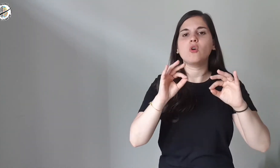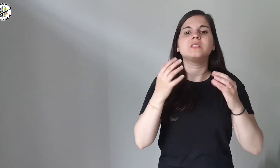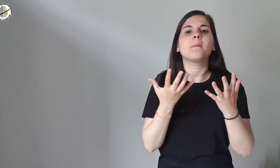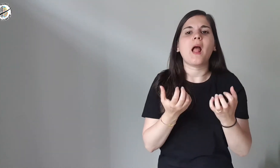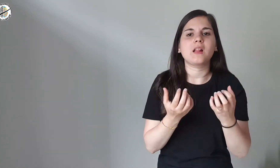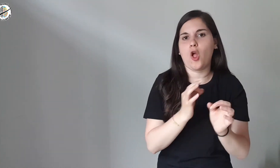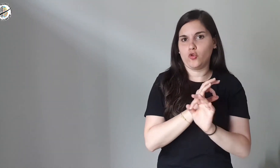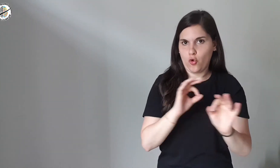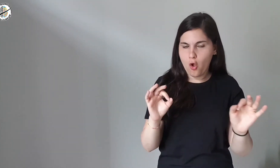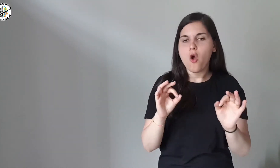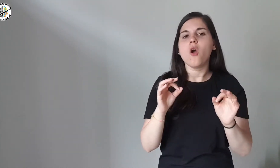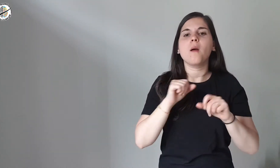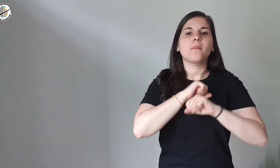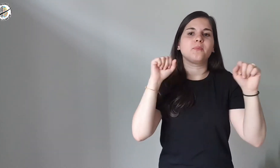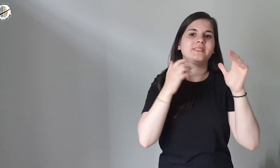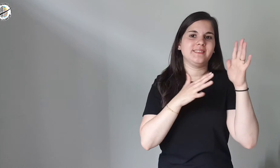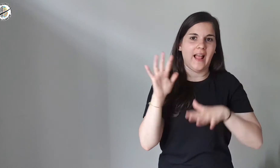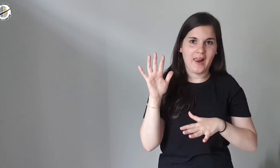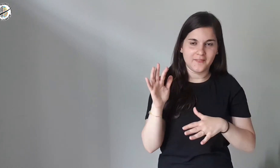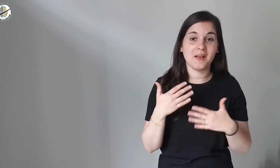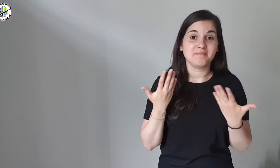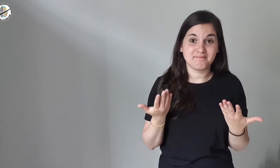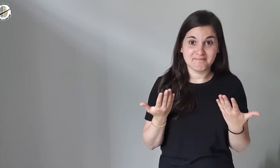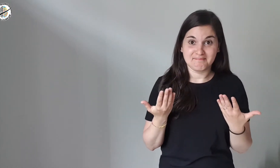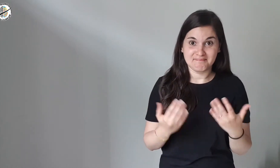so they wouldn't get wet and they wouldn't explode.